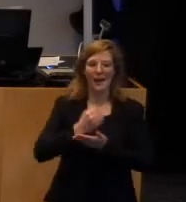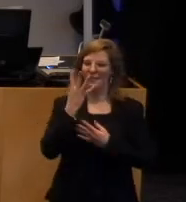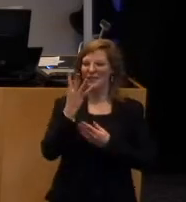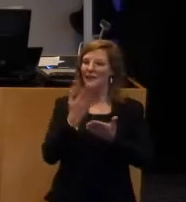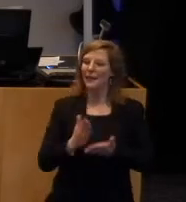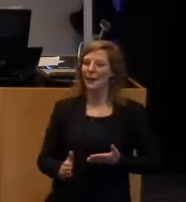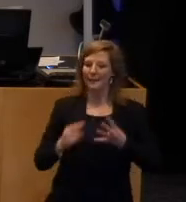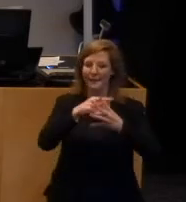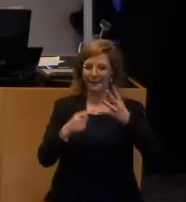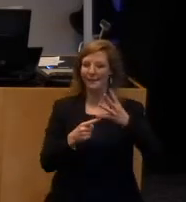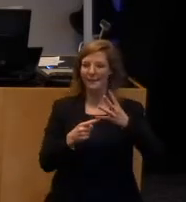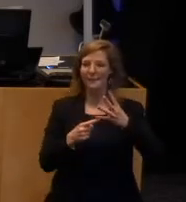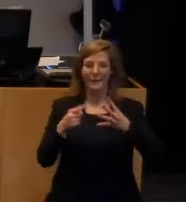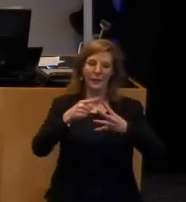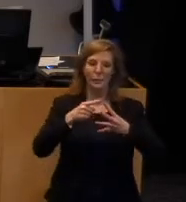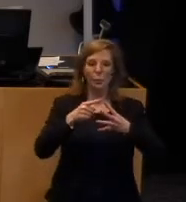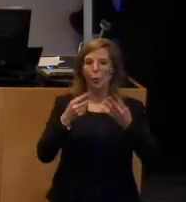So first of all, there was an open ended interview